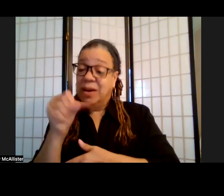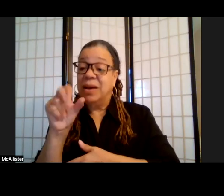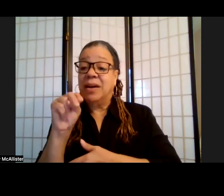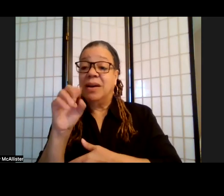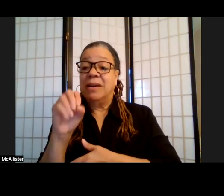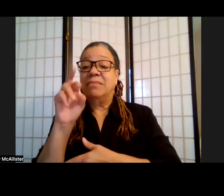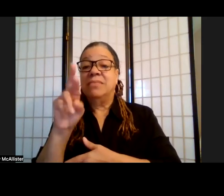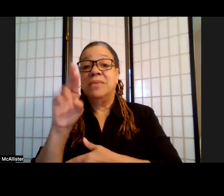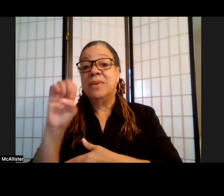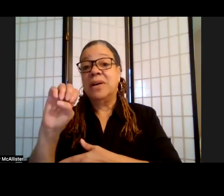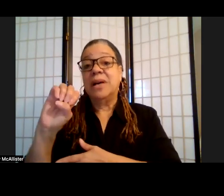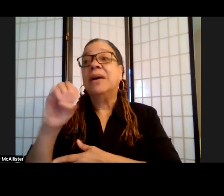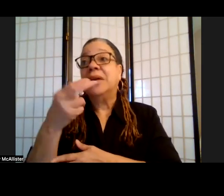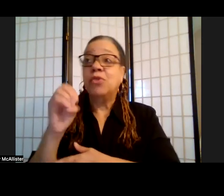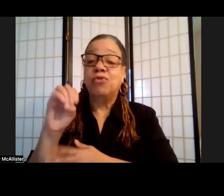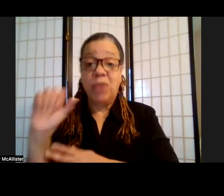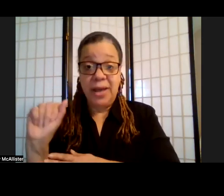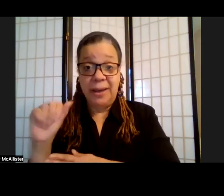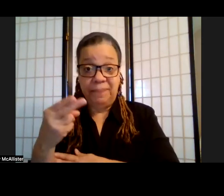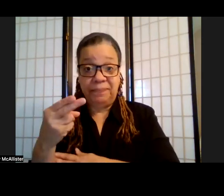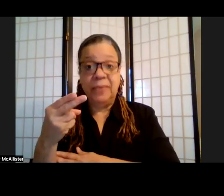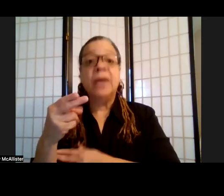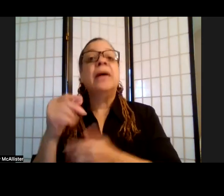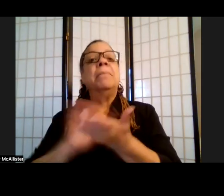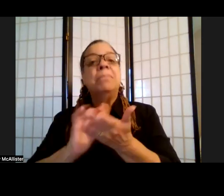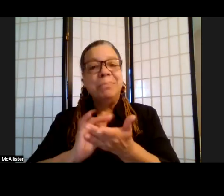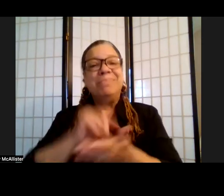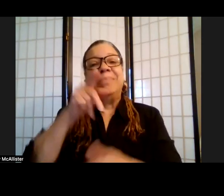standard treatment protocol at the time, and prescribed penicillin to afflicted servicemen.